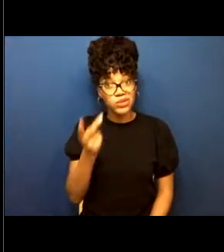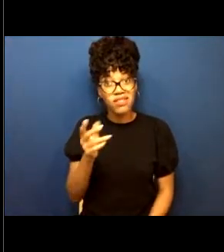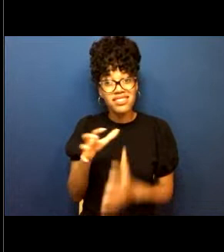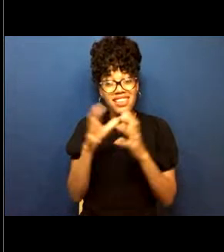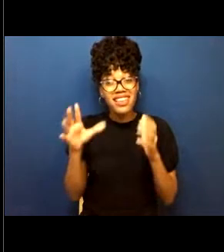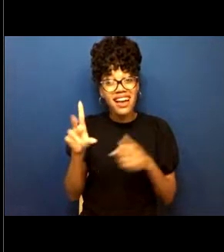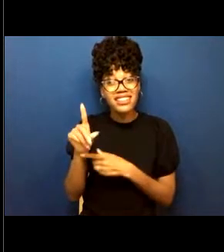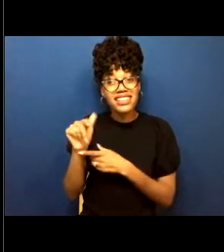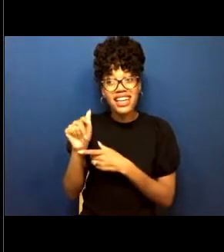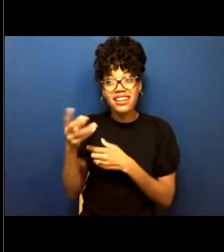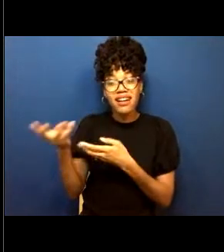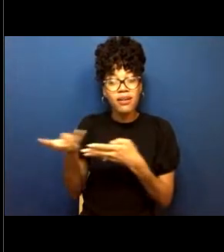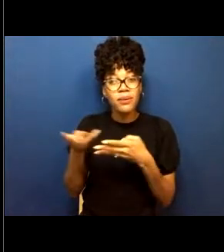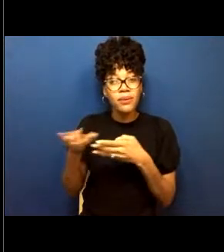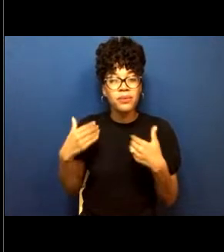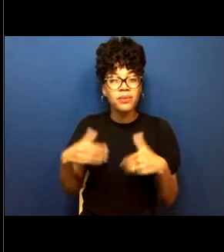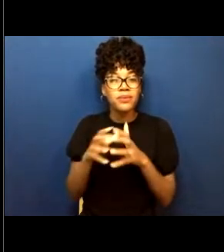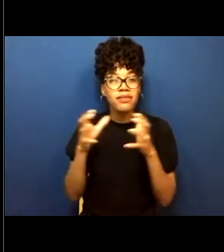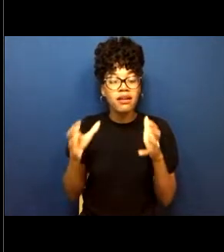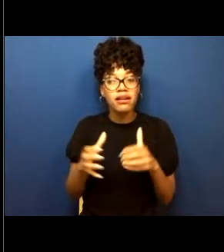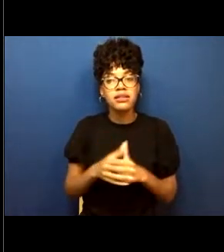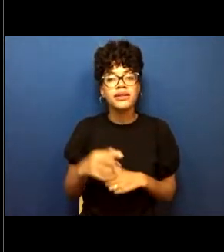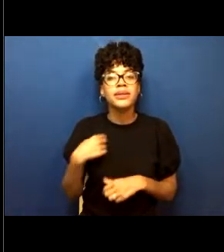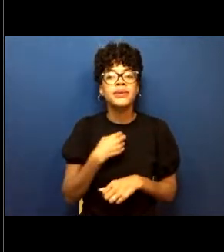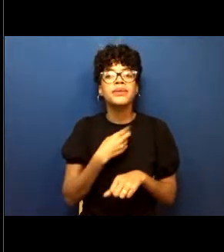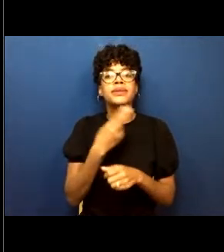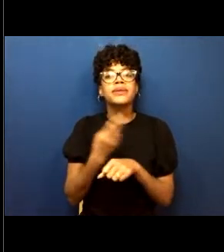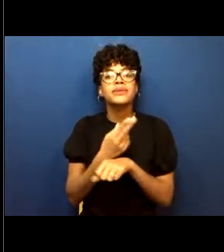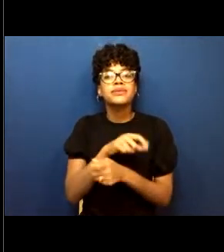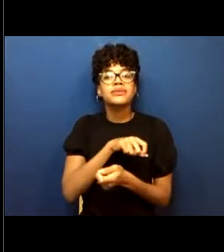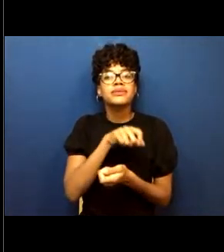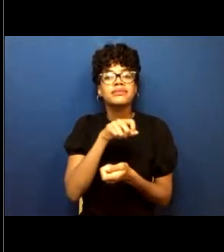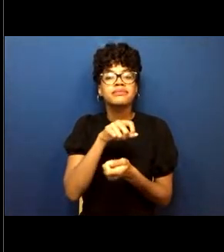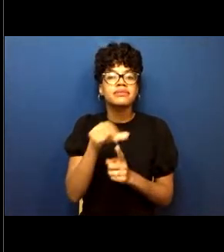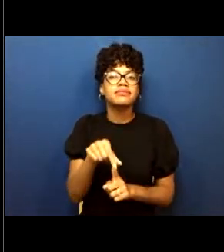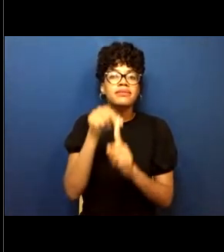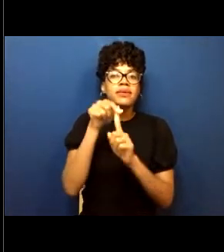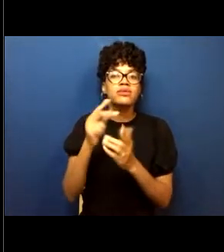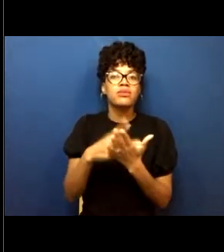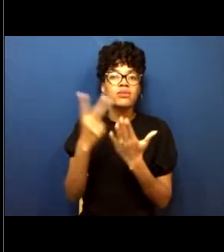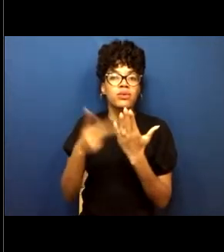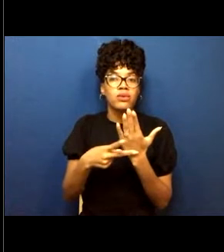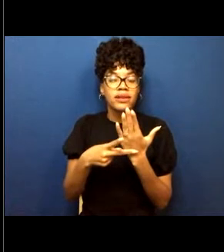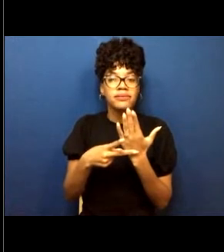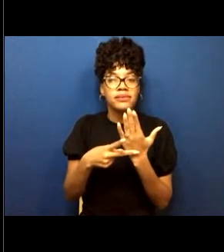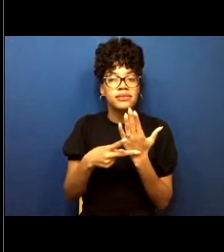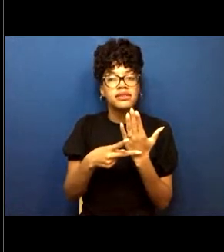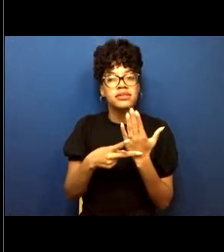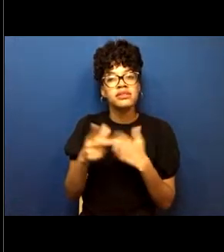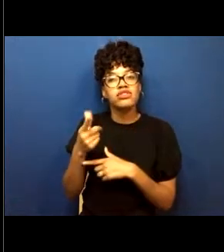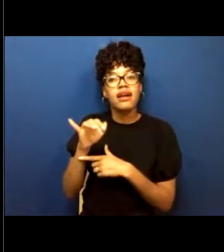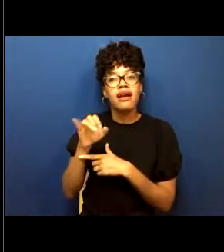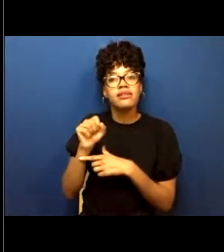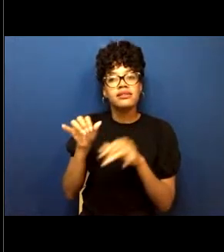And so we use special programs like GIS or Geographic Information Systems to help us really work through all that data.